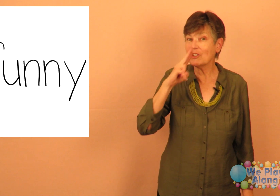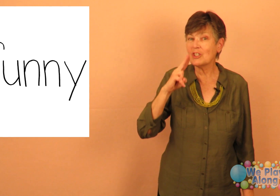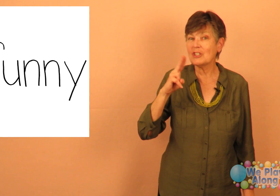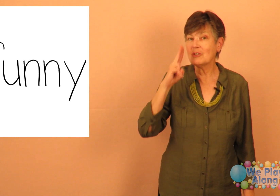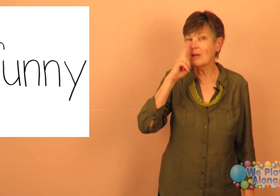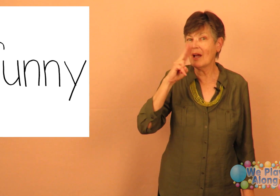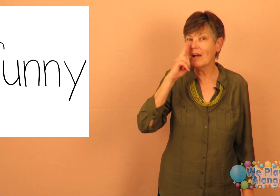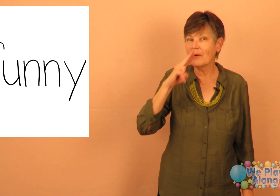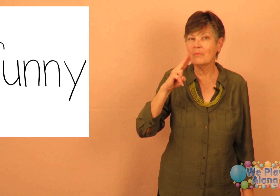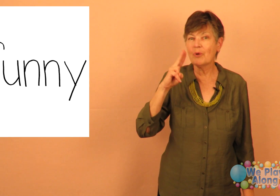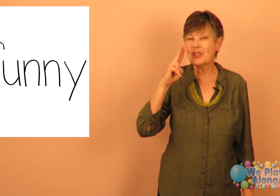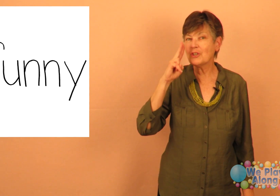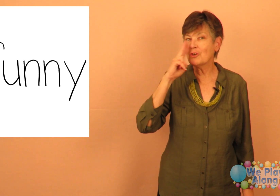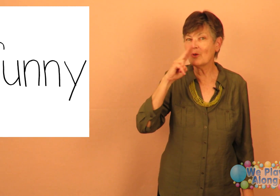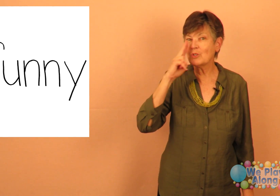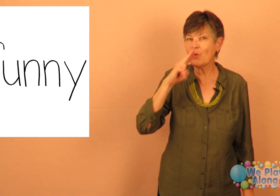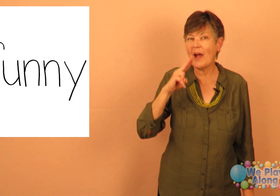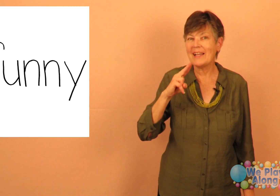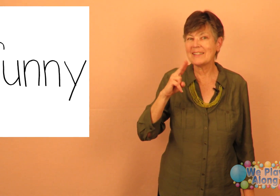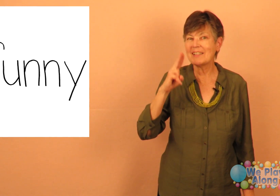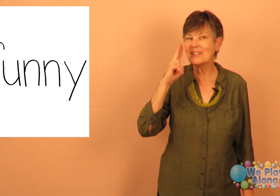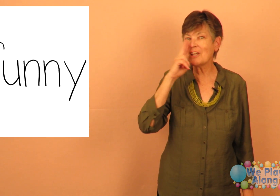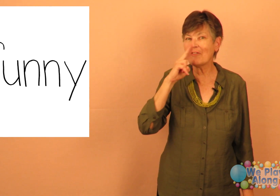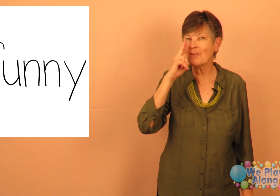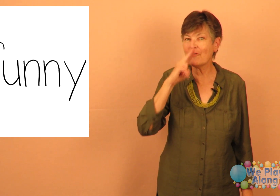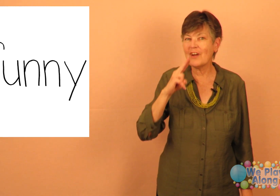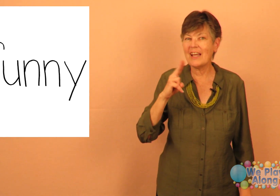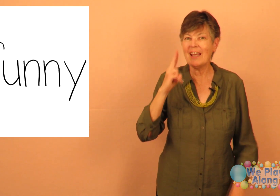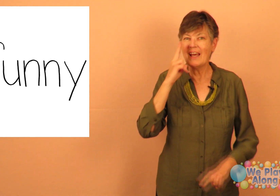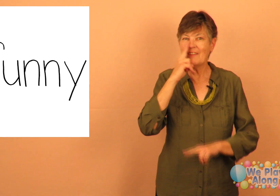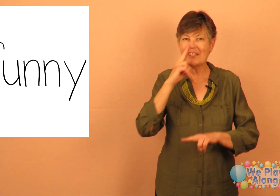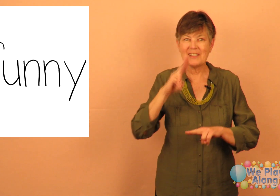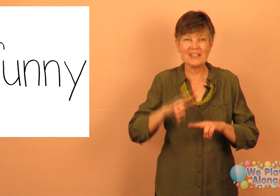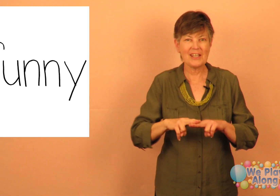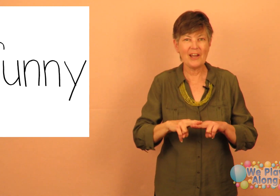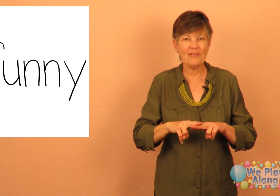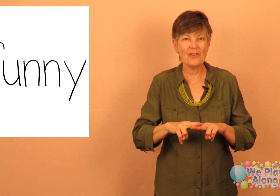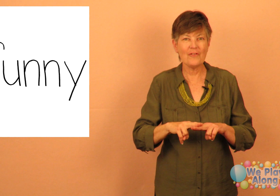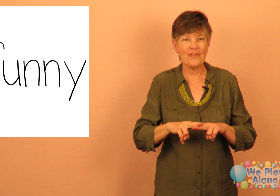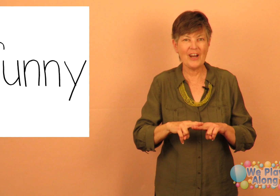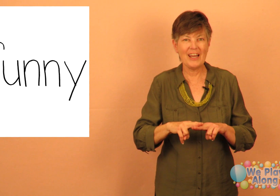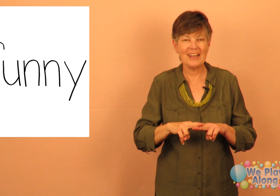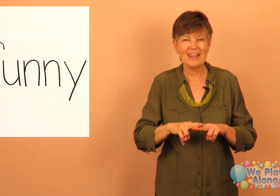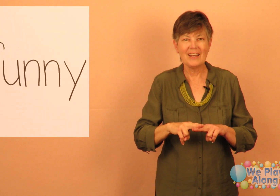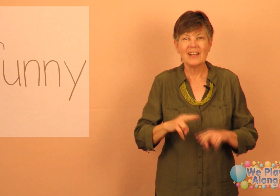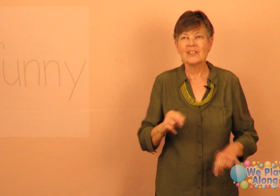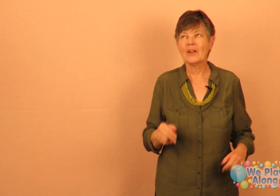of brush your nose twice this is sign for funny this is a sign for fun so